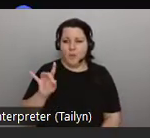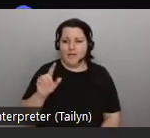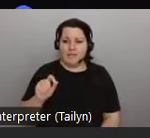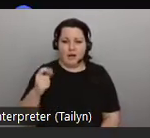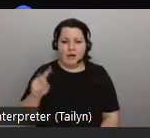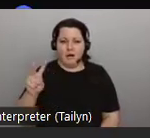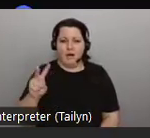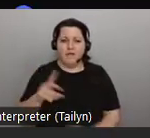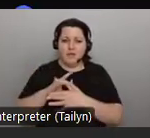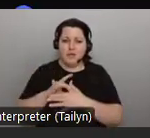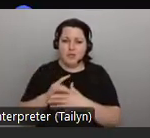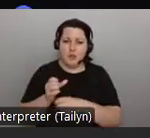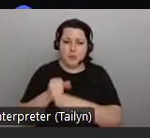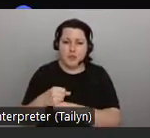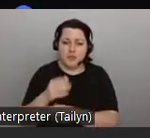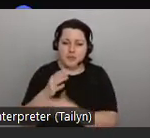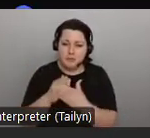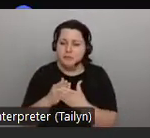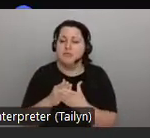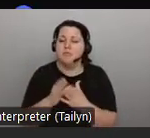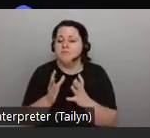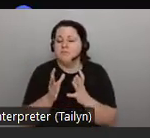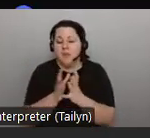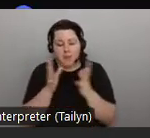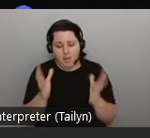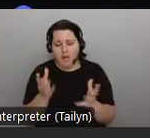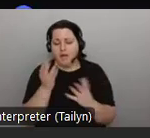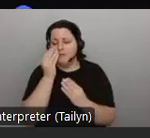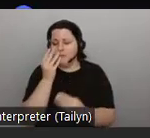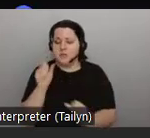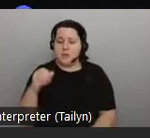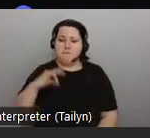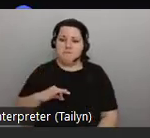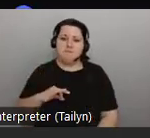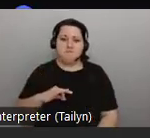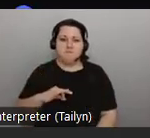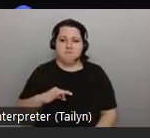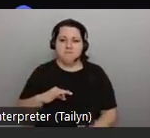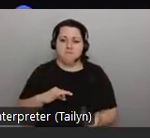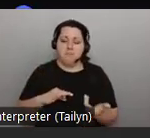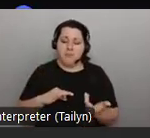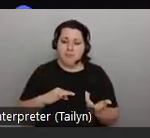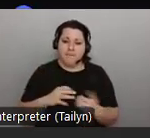keep you in my -- keep in mind to do things like add alt text and headings. Finally there's a link